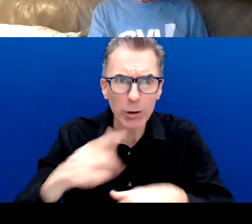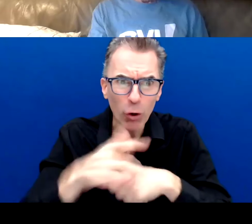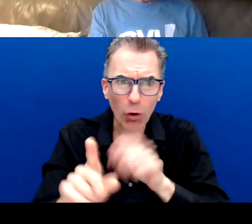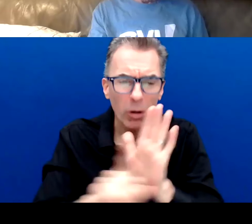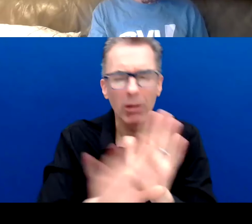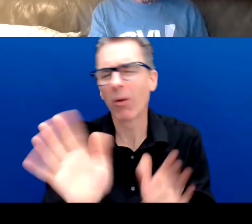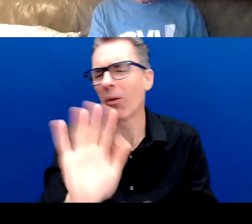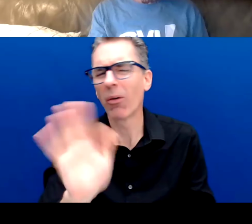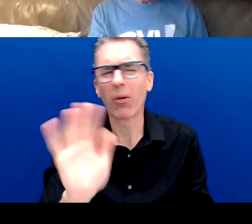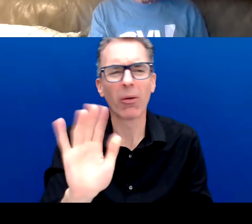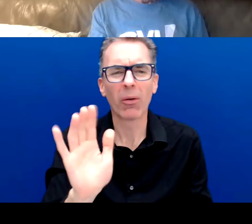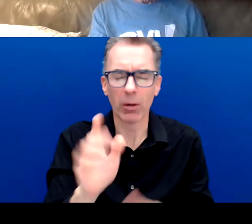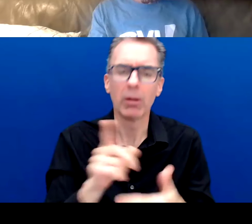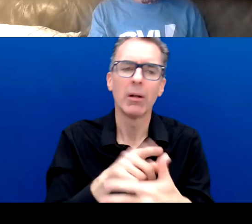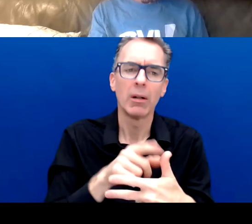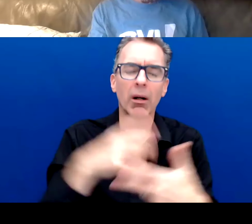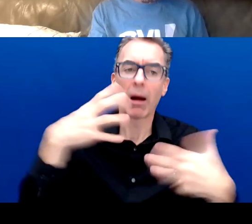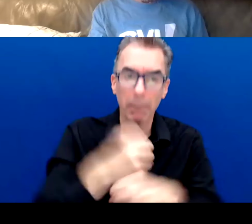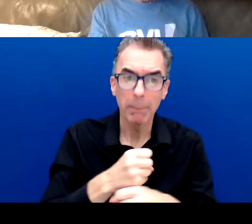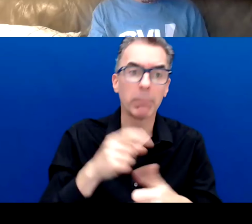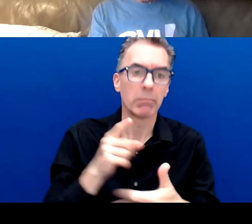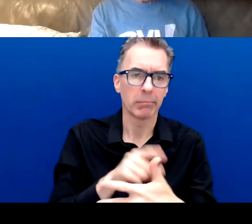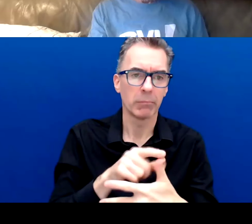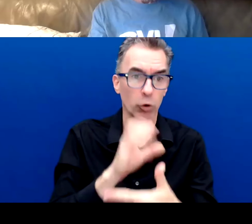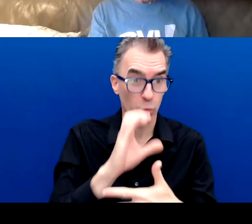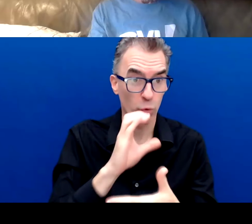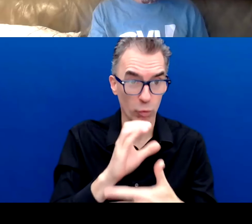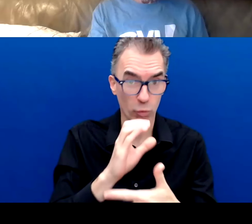We want to improve our communication with you, and we want you to know that